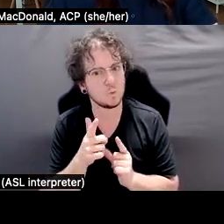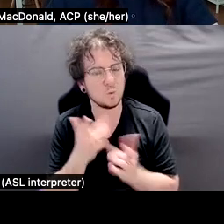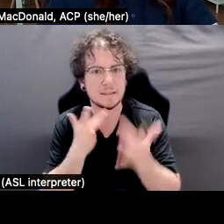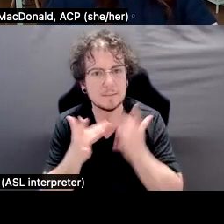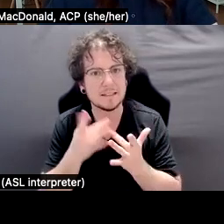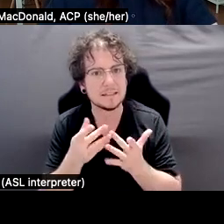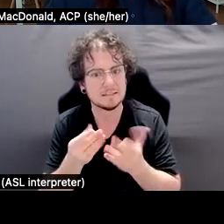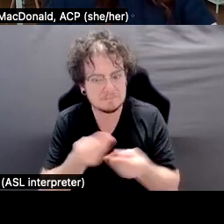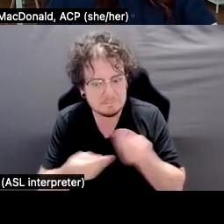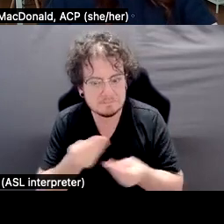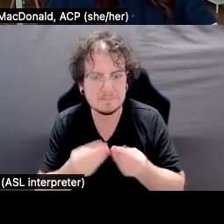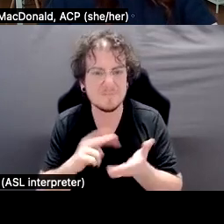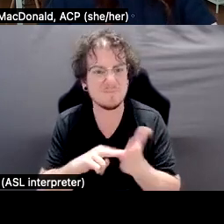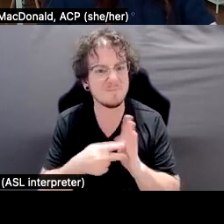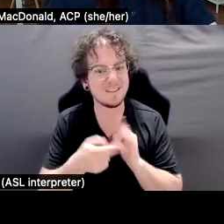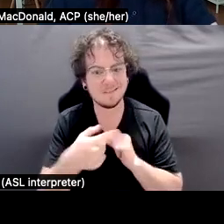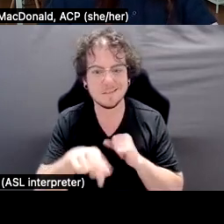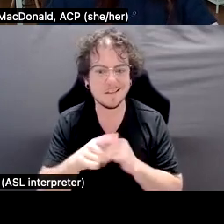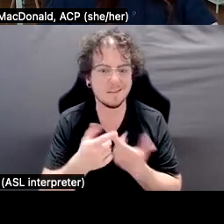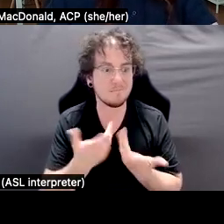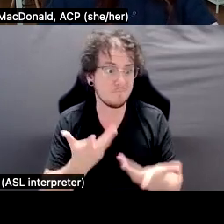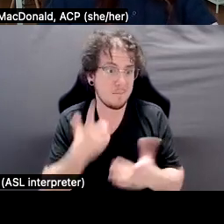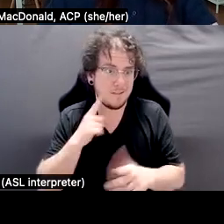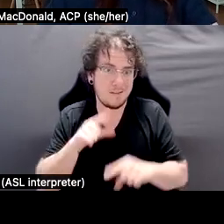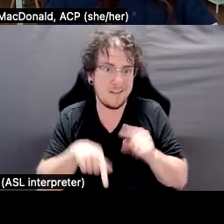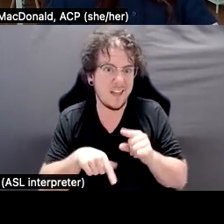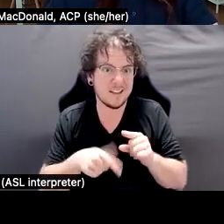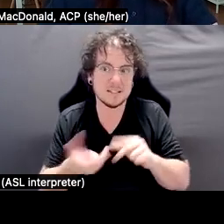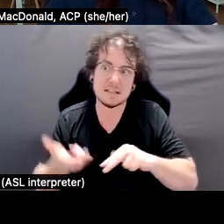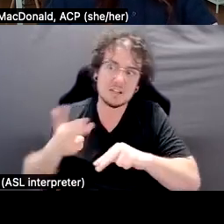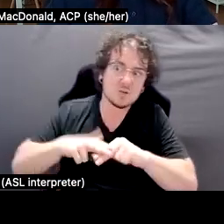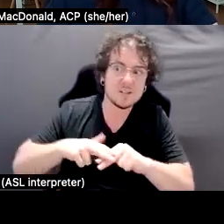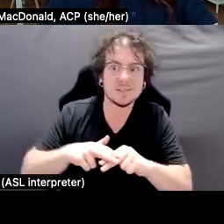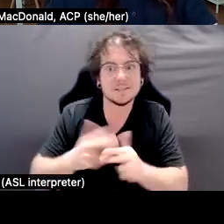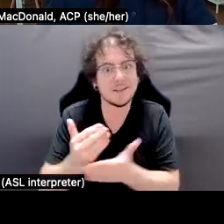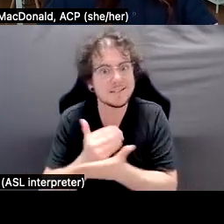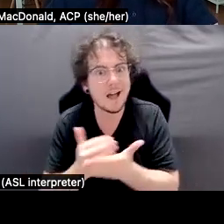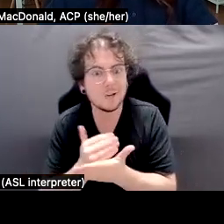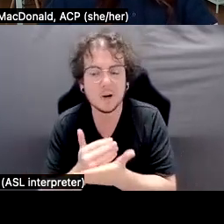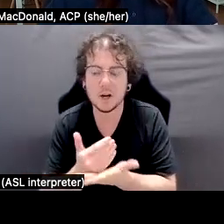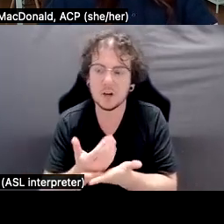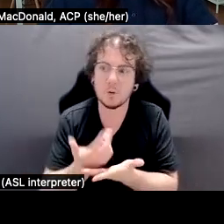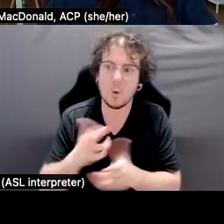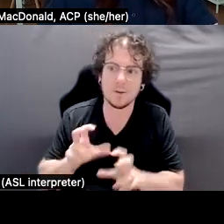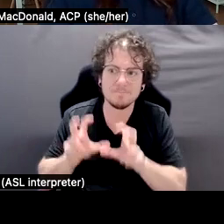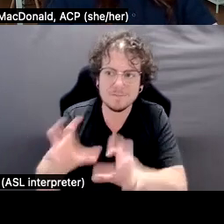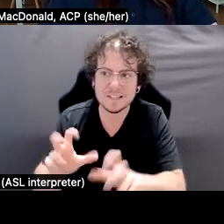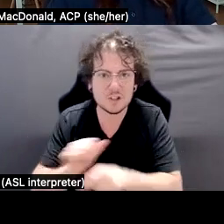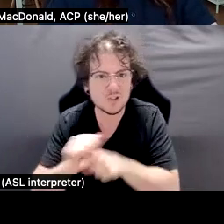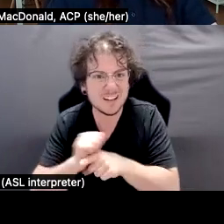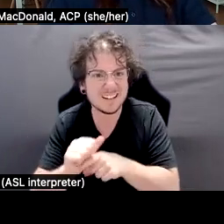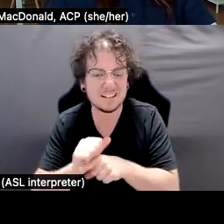ability to raise salaries, to invest in training or to even just hire new full-time staff. So,